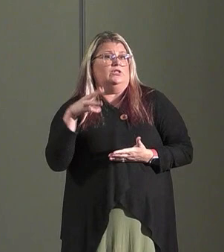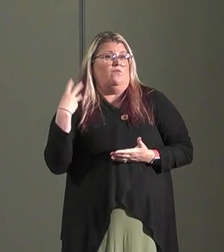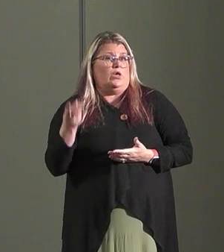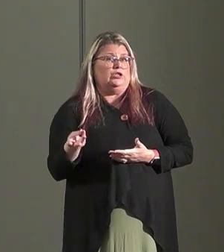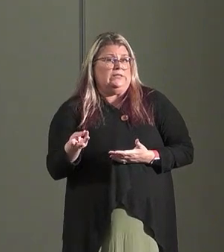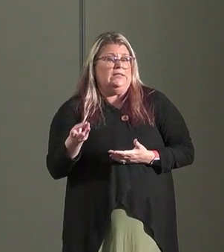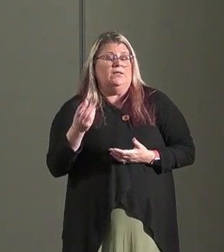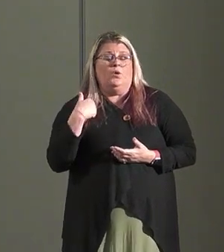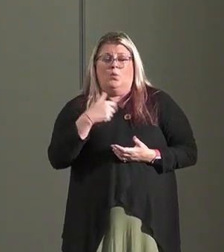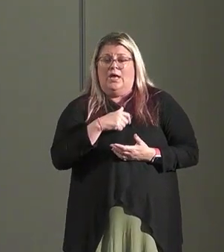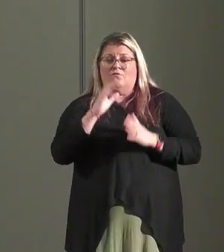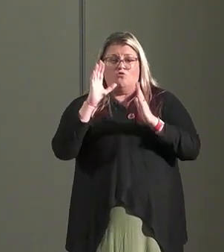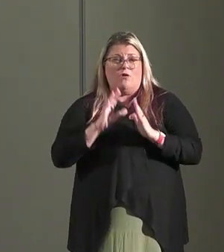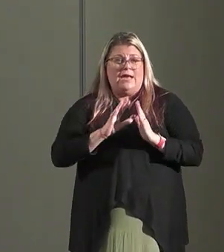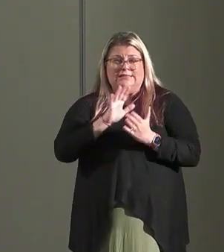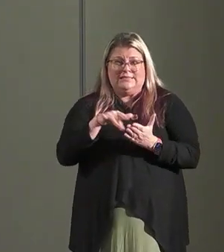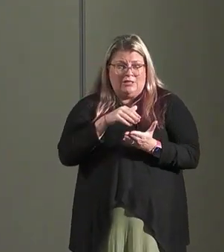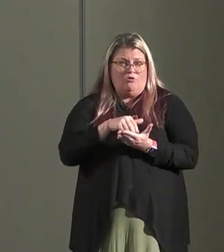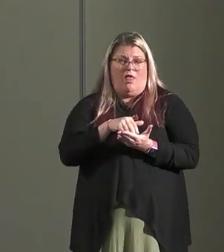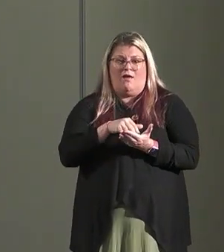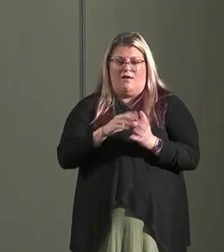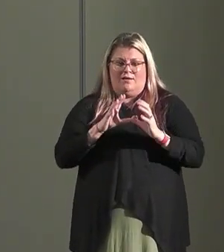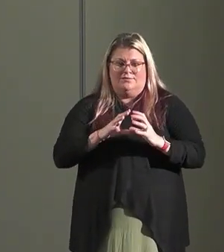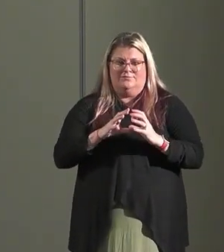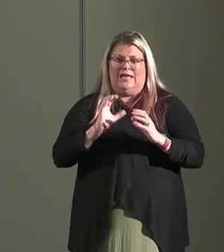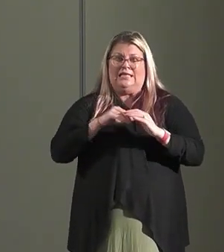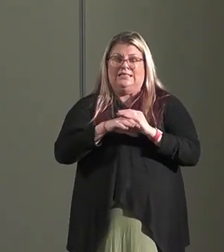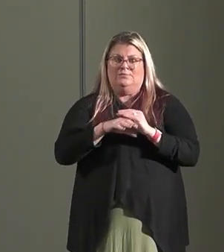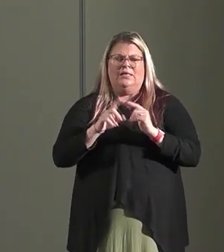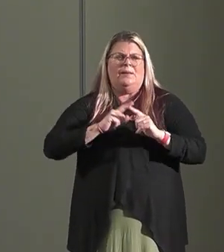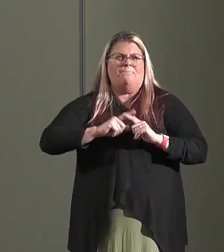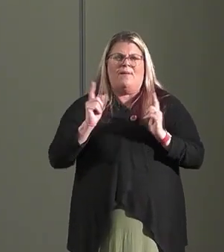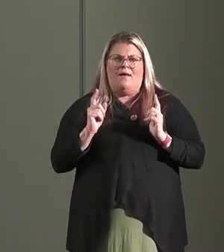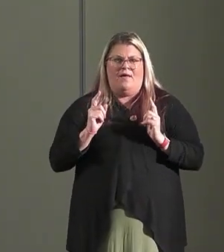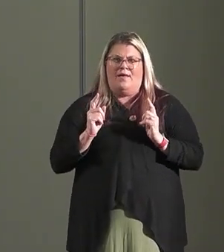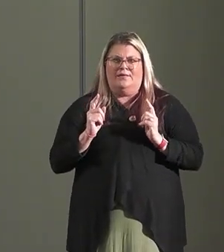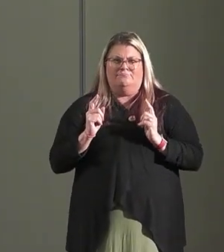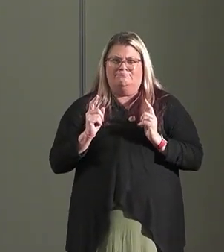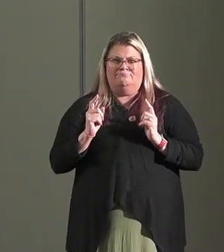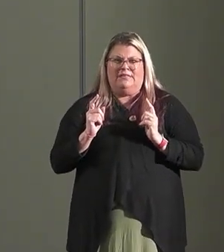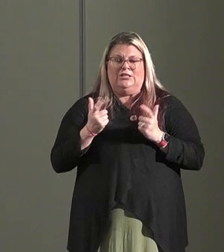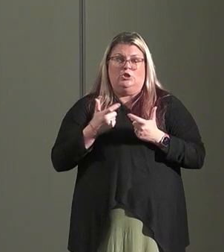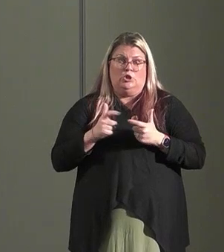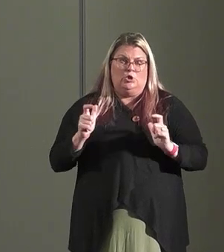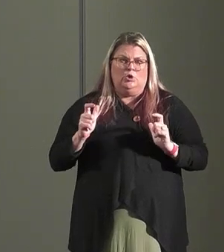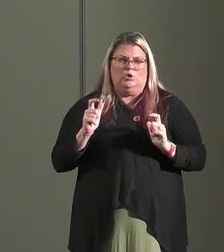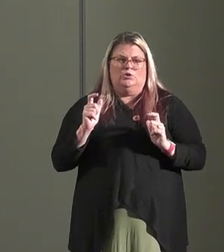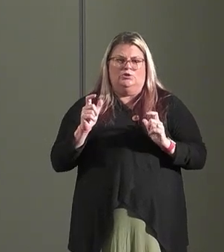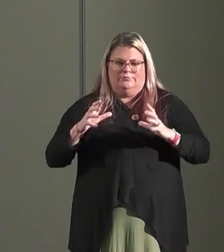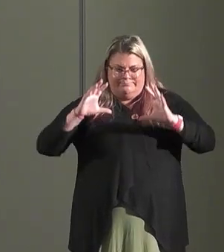have great centralized support for accessibility, but it is a silo institution and a lot of